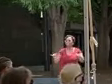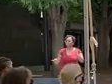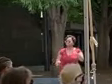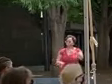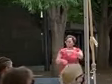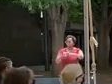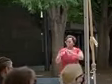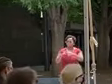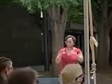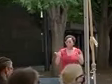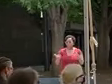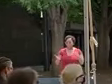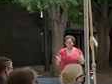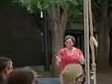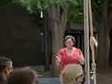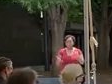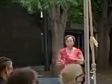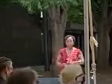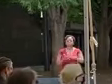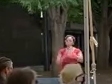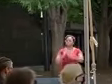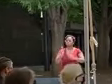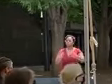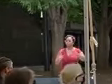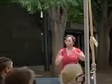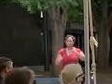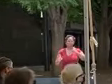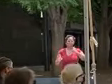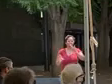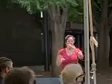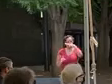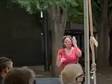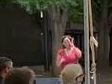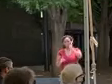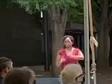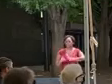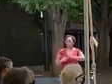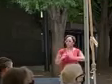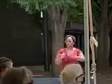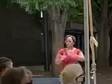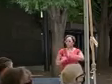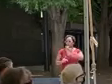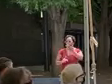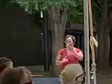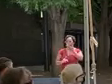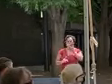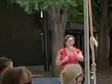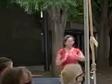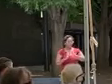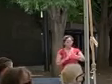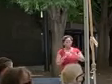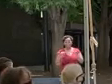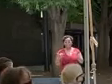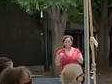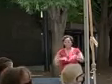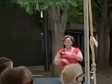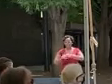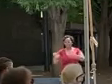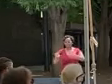particularly those of color and how unprepared we remain to address their needs during a national emergency.